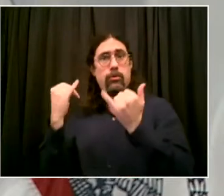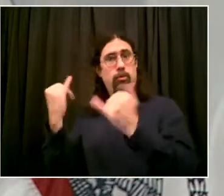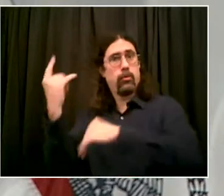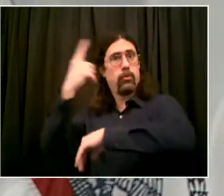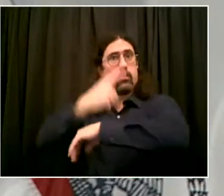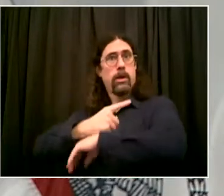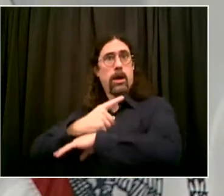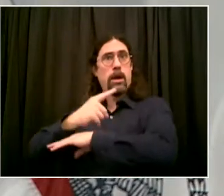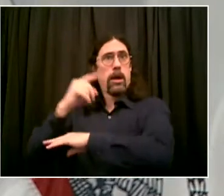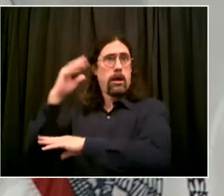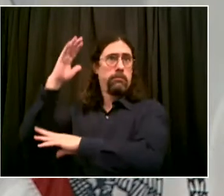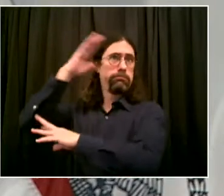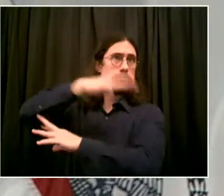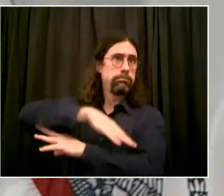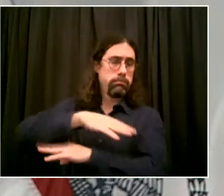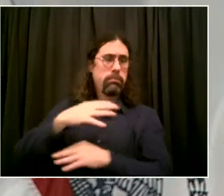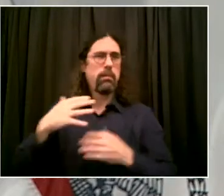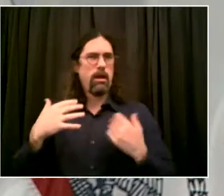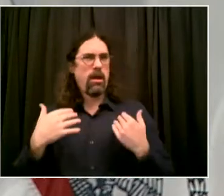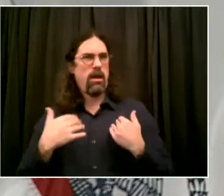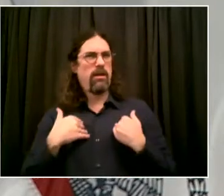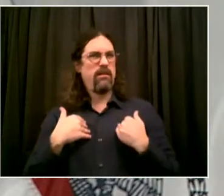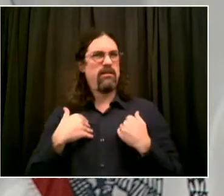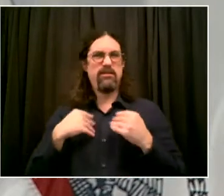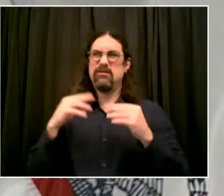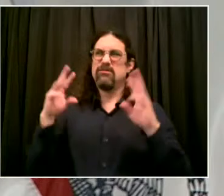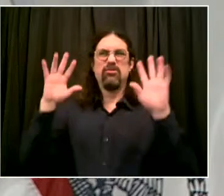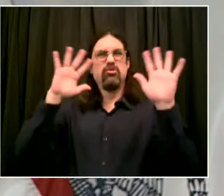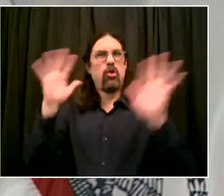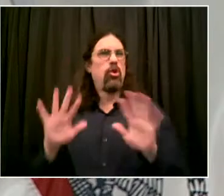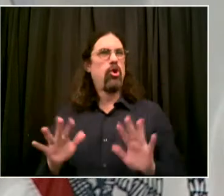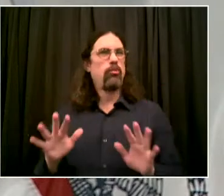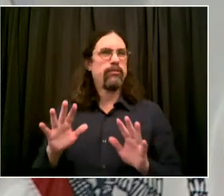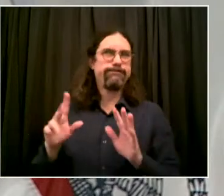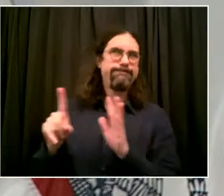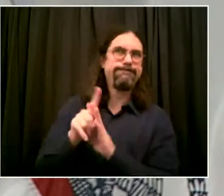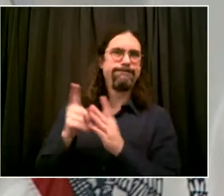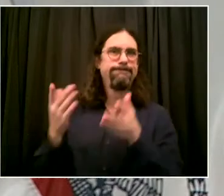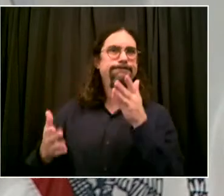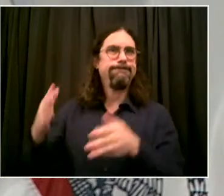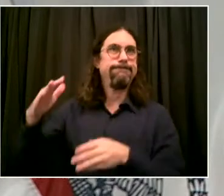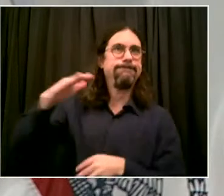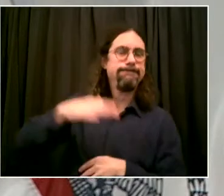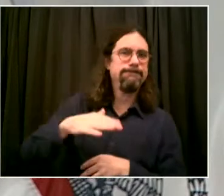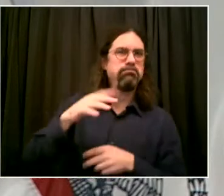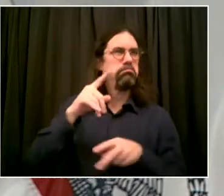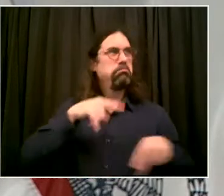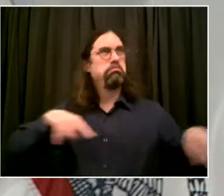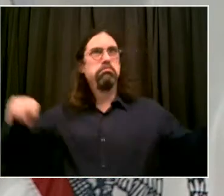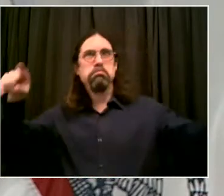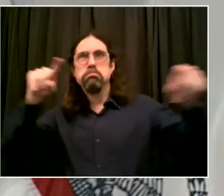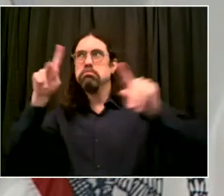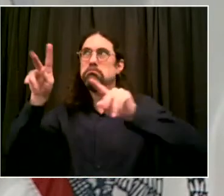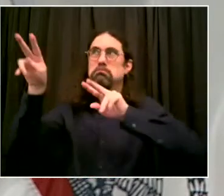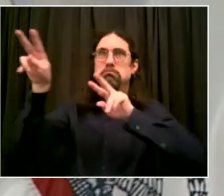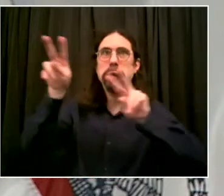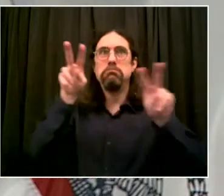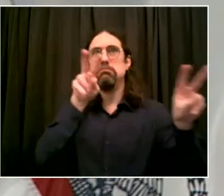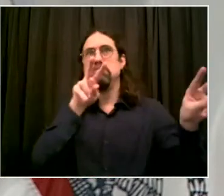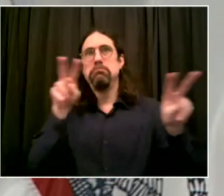YOU'RE GETTING FROM MOTHER NATURRE. SO SO FAR IT HAS BEEEEPN RERETTY Y MODEST BUT WE HAVE TAKEN